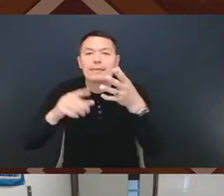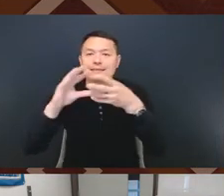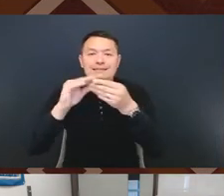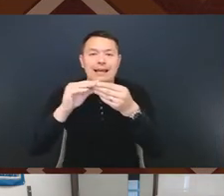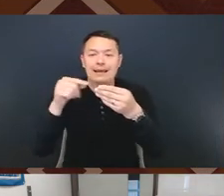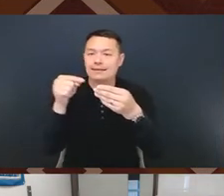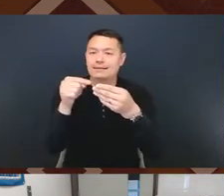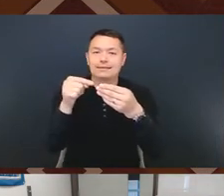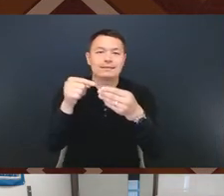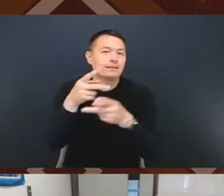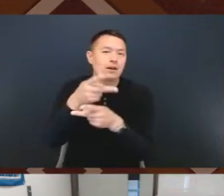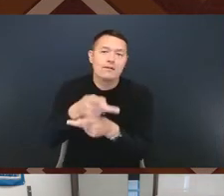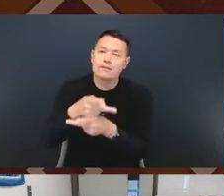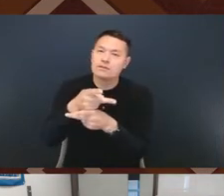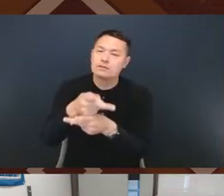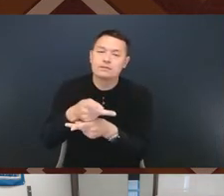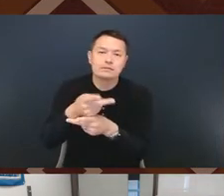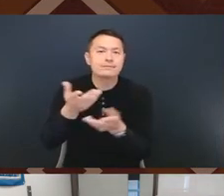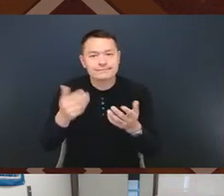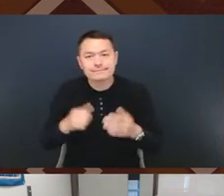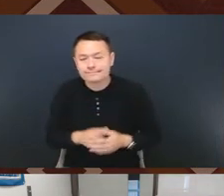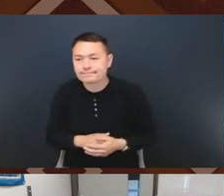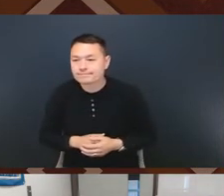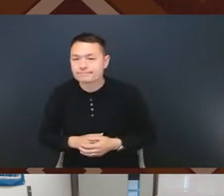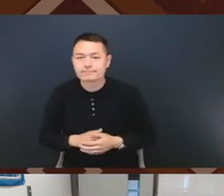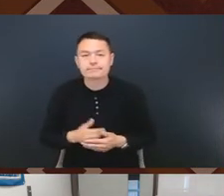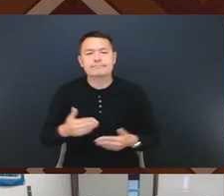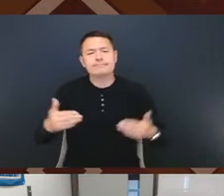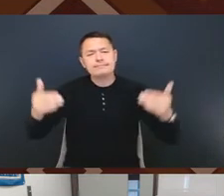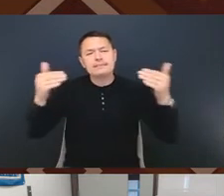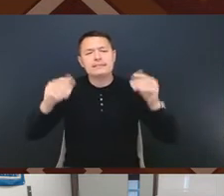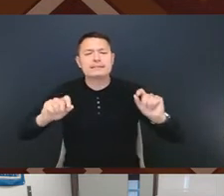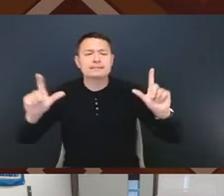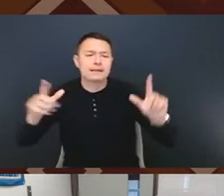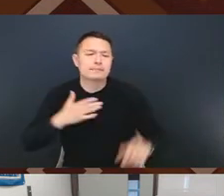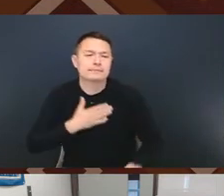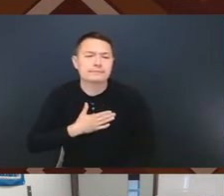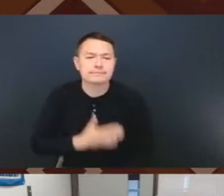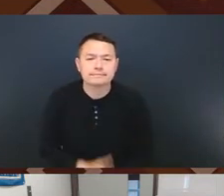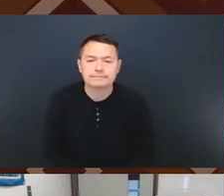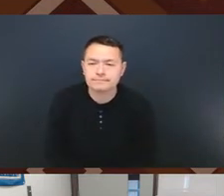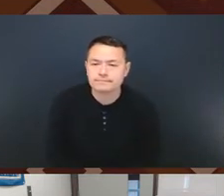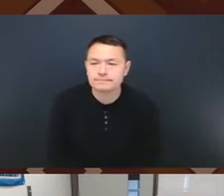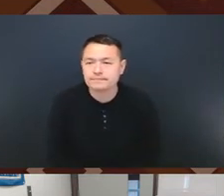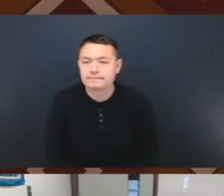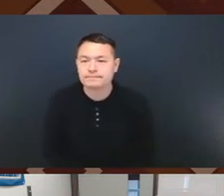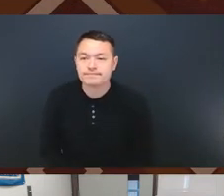next. Like what